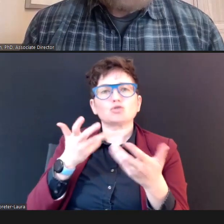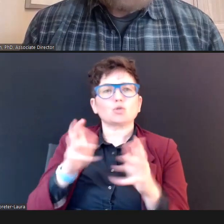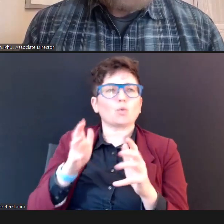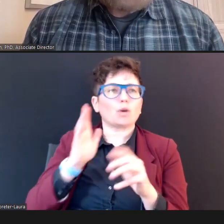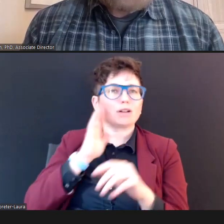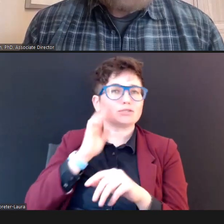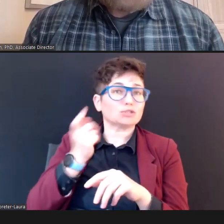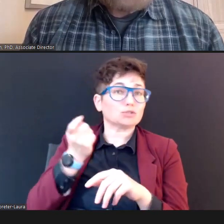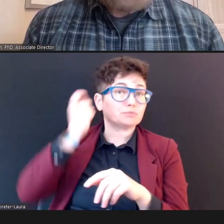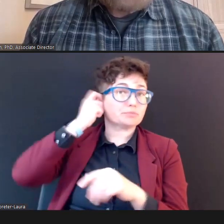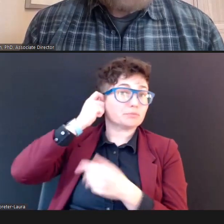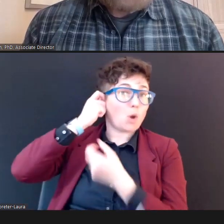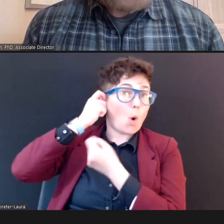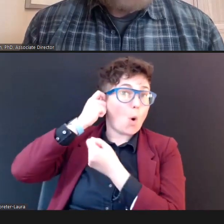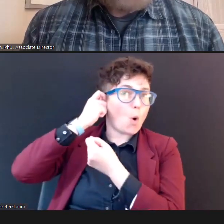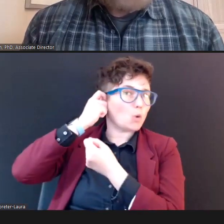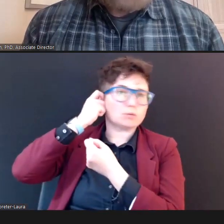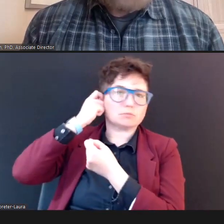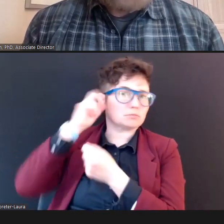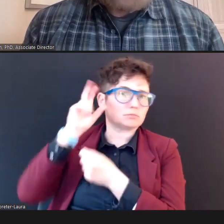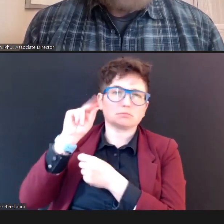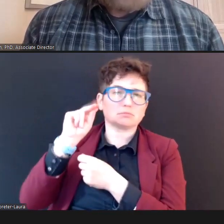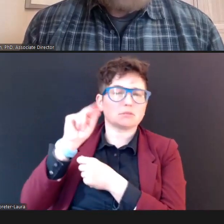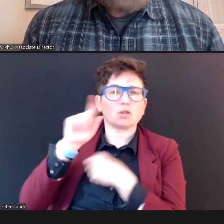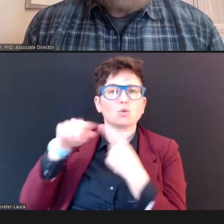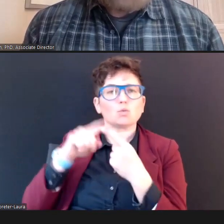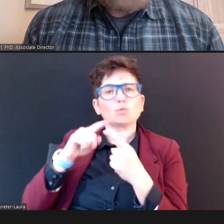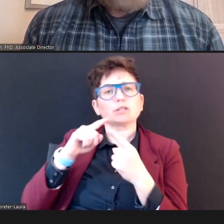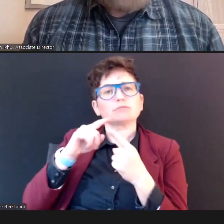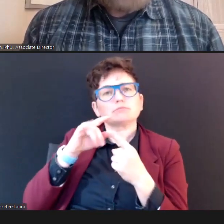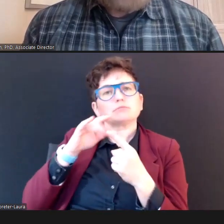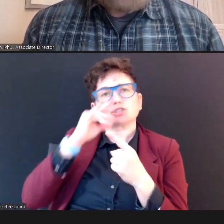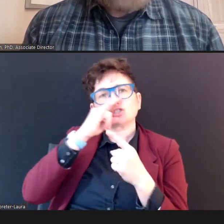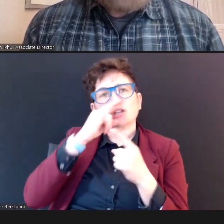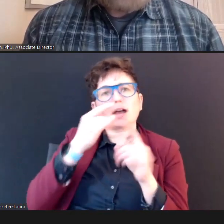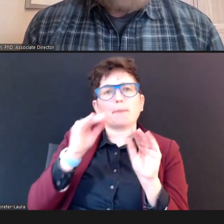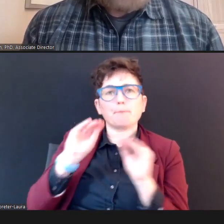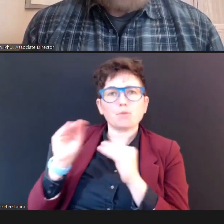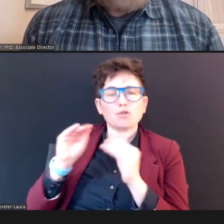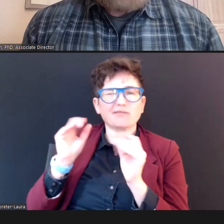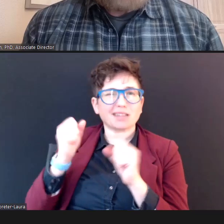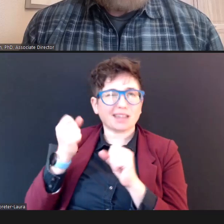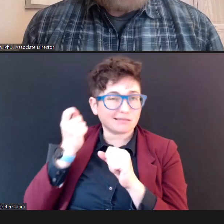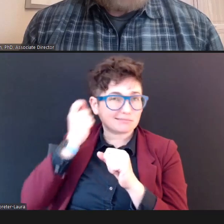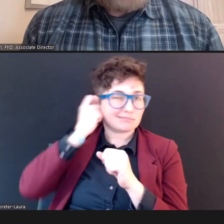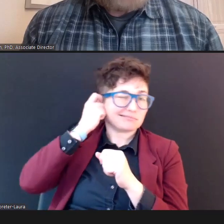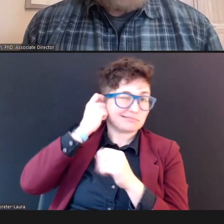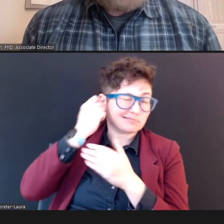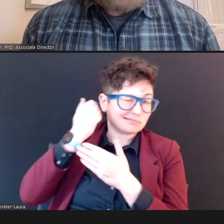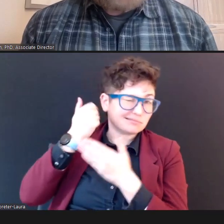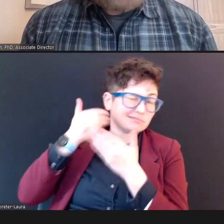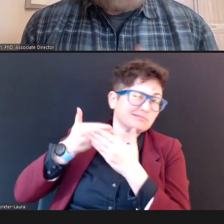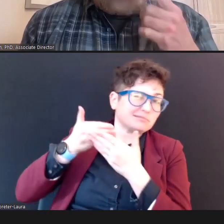in place as a child moves it can be um